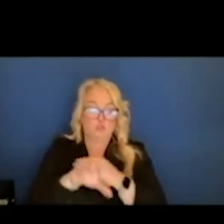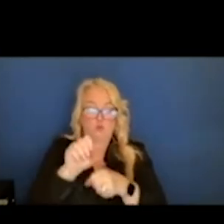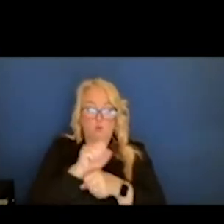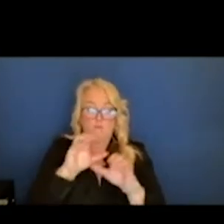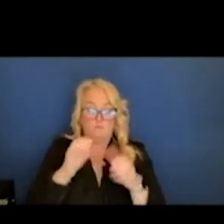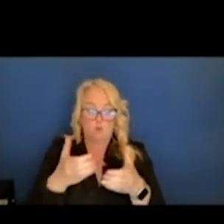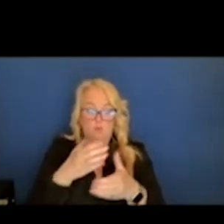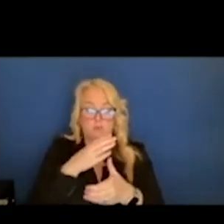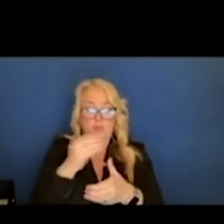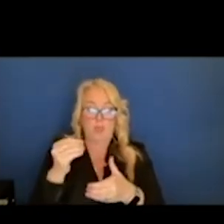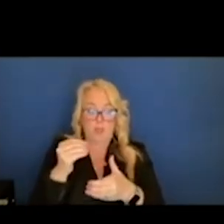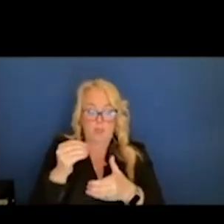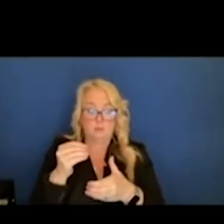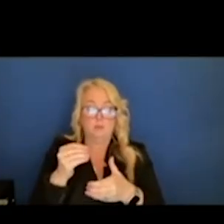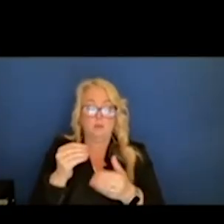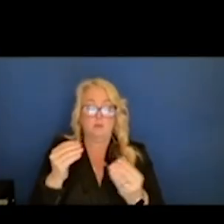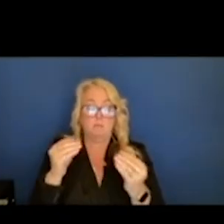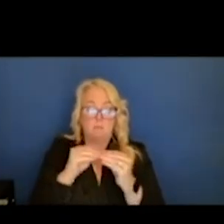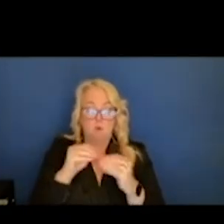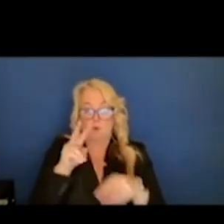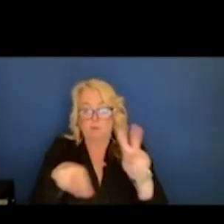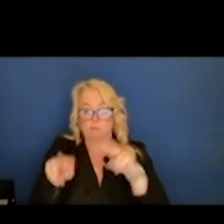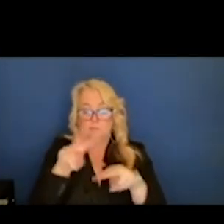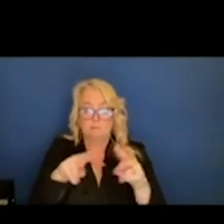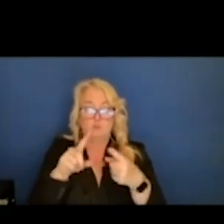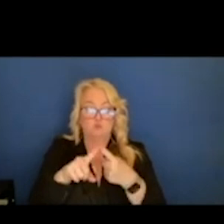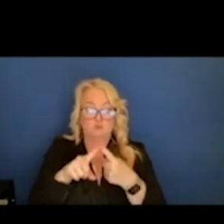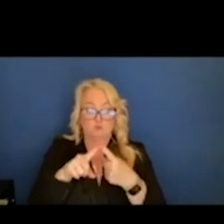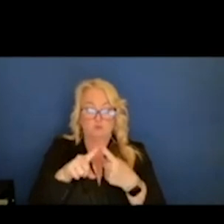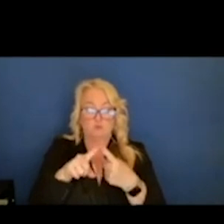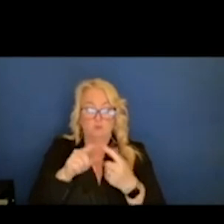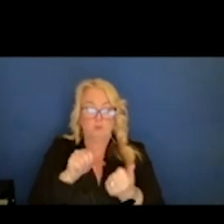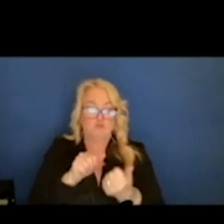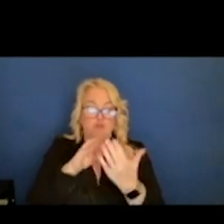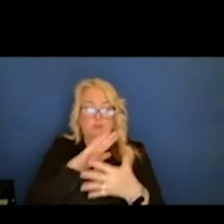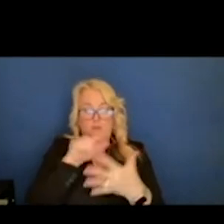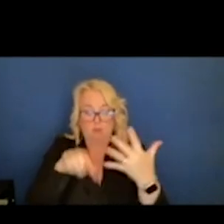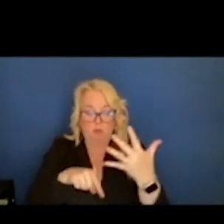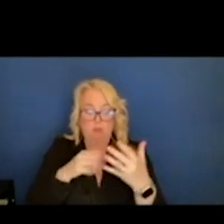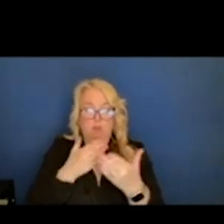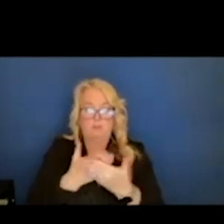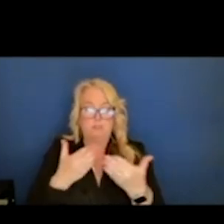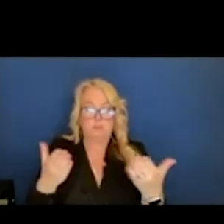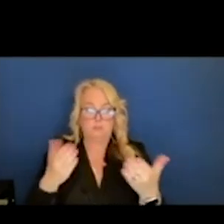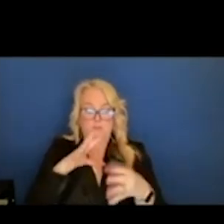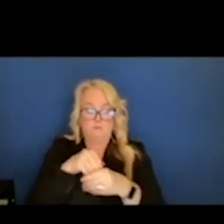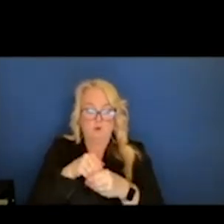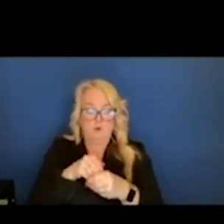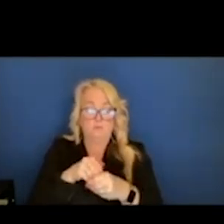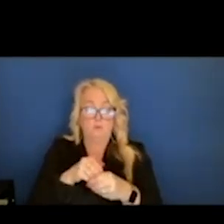6. Exploring flexible, field-initiated topics that address one or more of these focus areas.